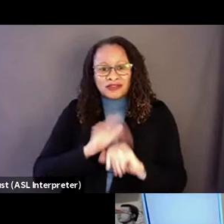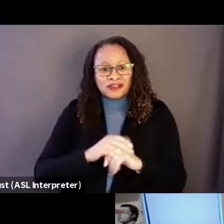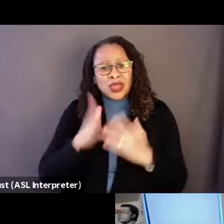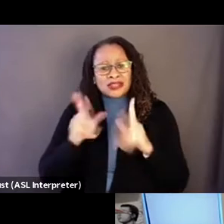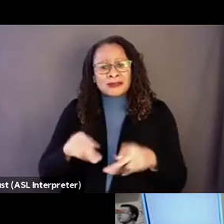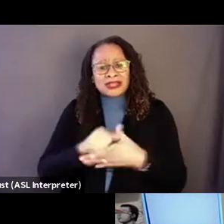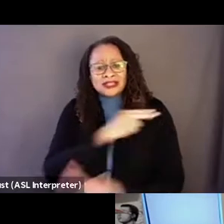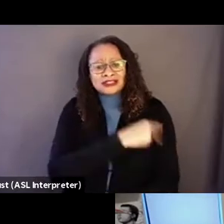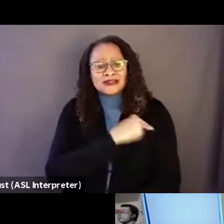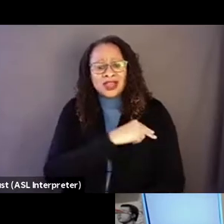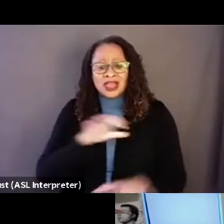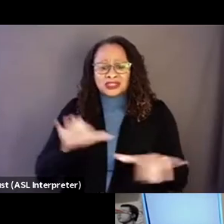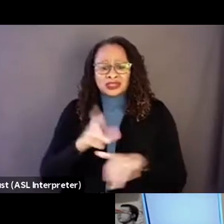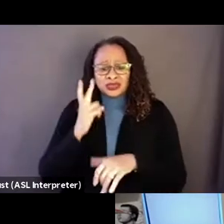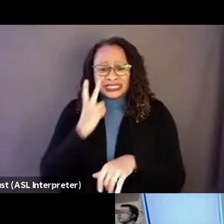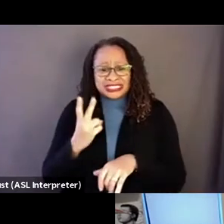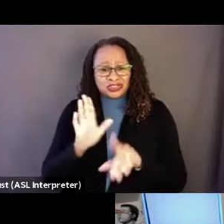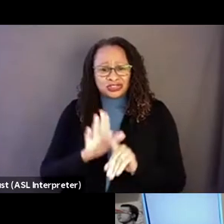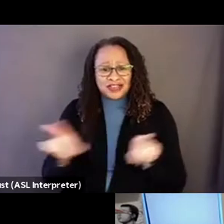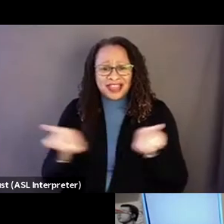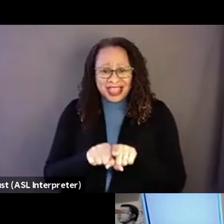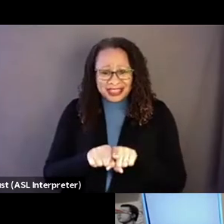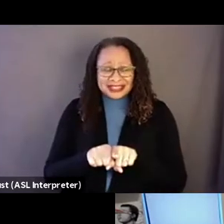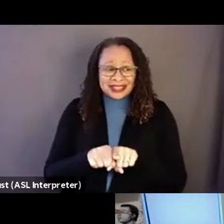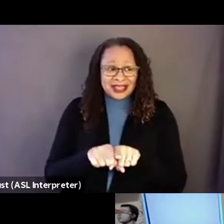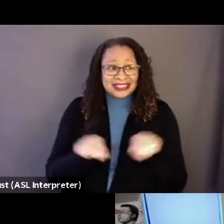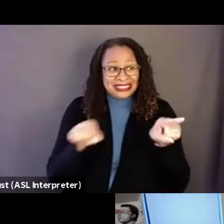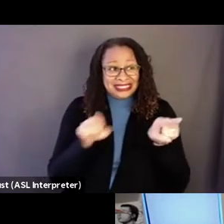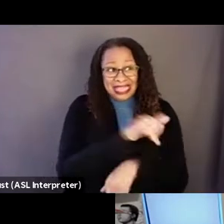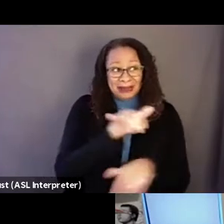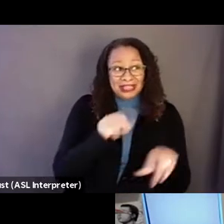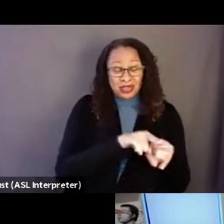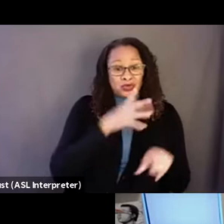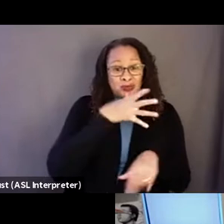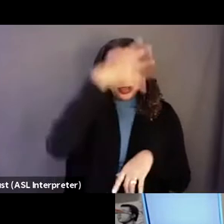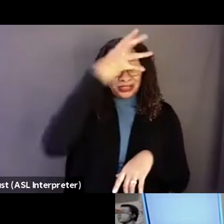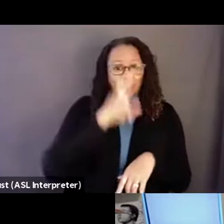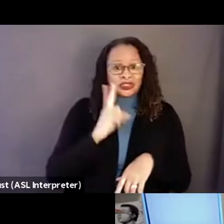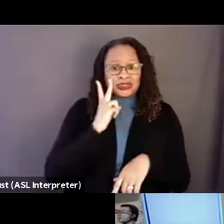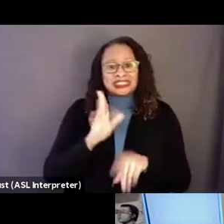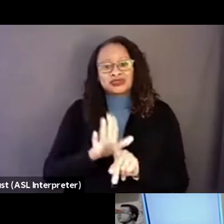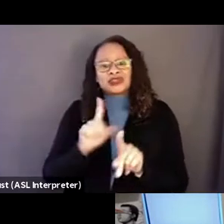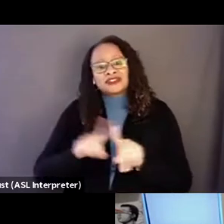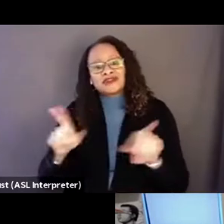Do you ever see yourself as in the same shoes as those parents or do you kind of see yourself differently because you're helping them